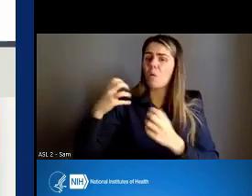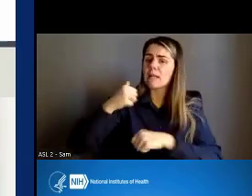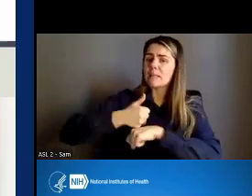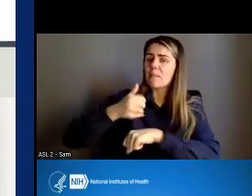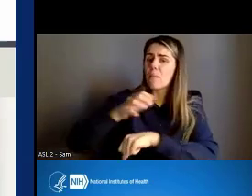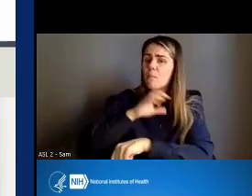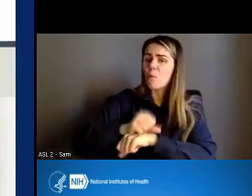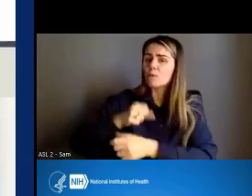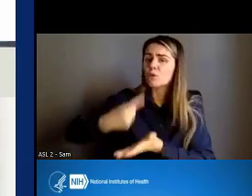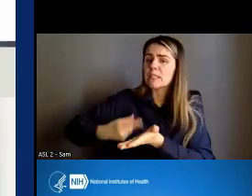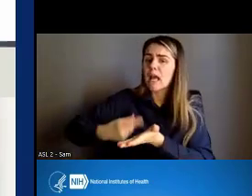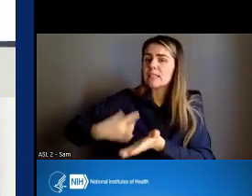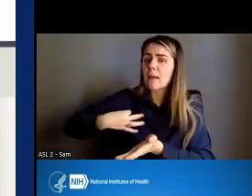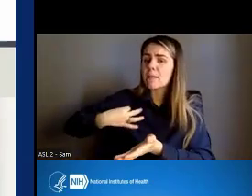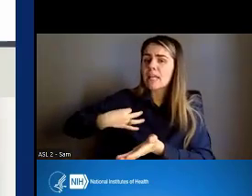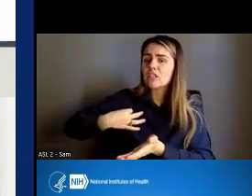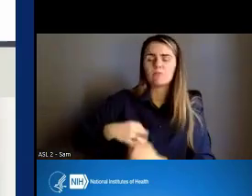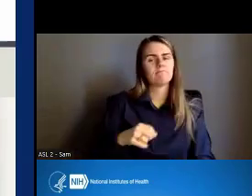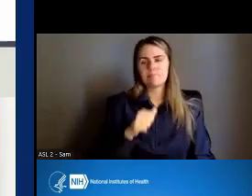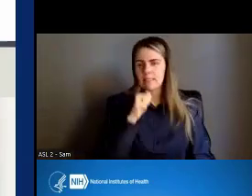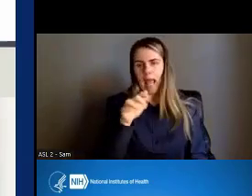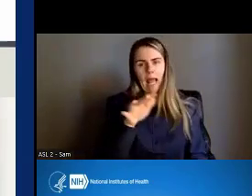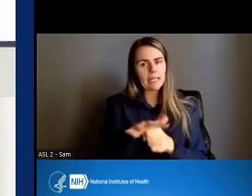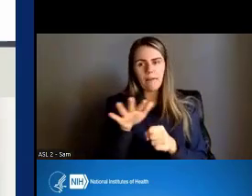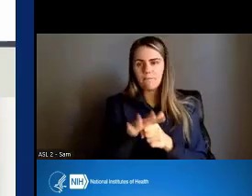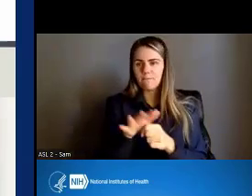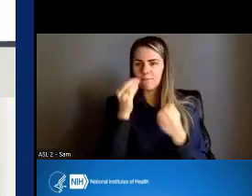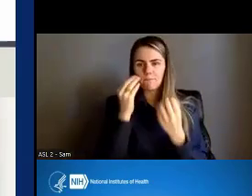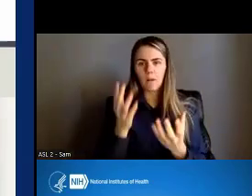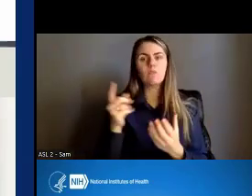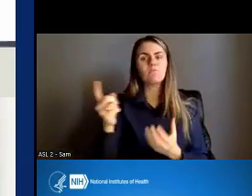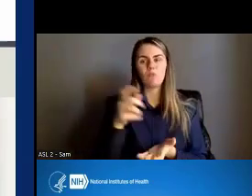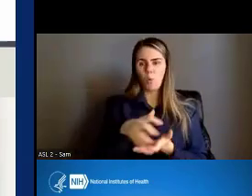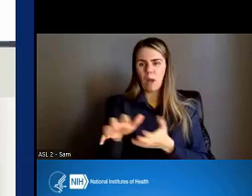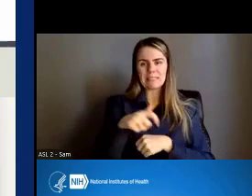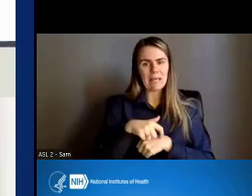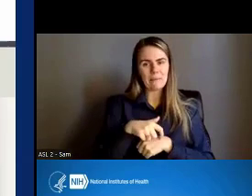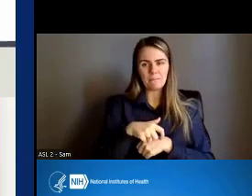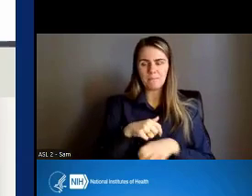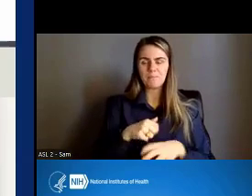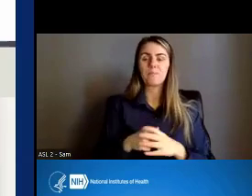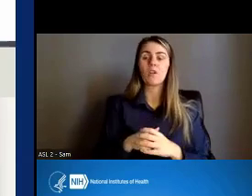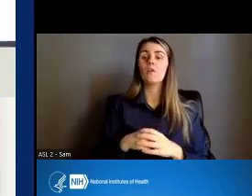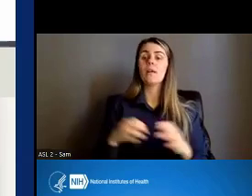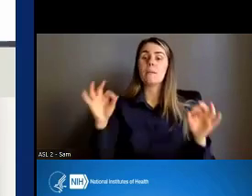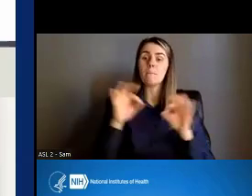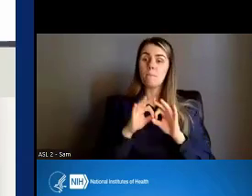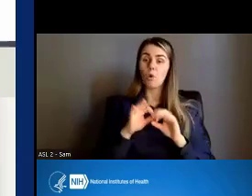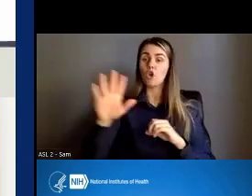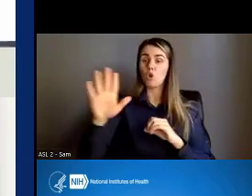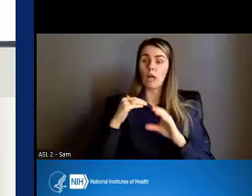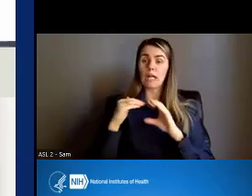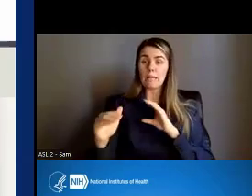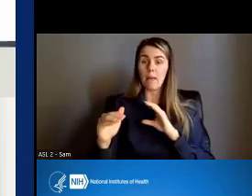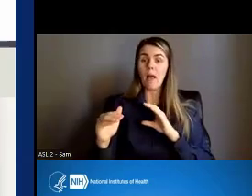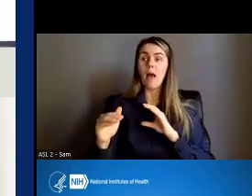That's not enough. You're going to waste time. So include in your e-mail to that Program Officer,